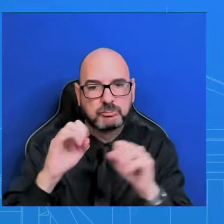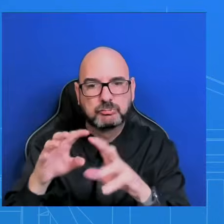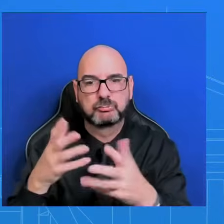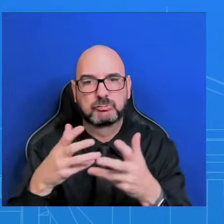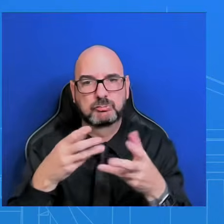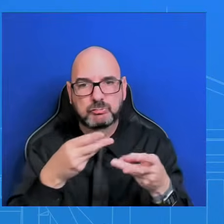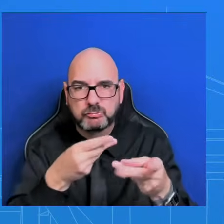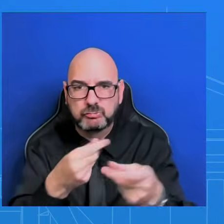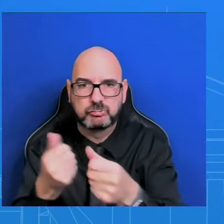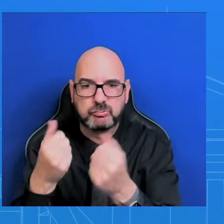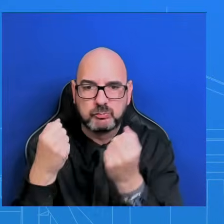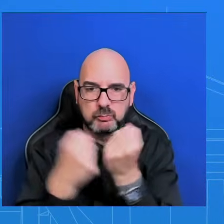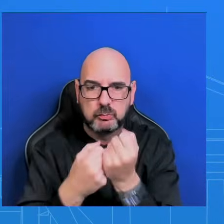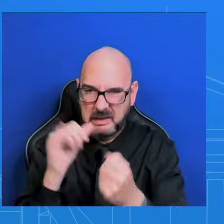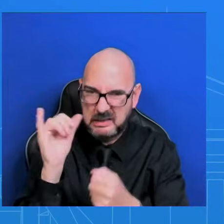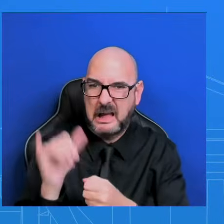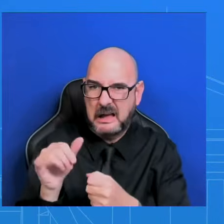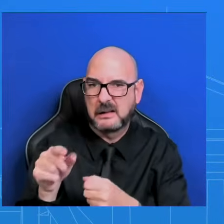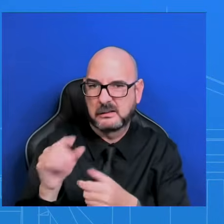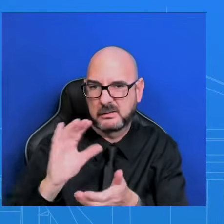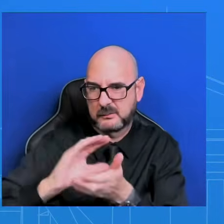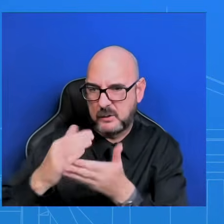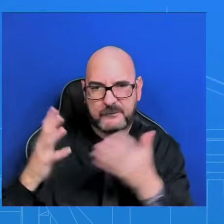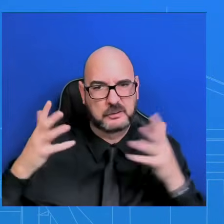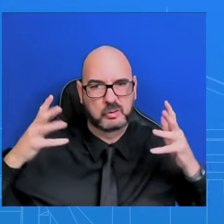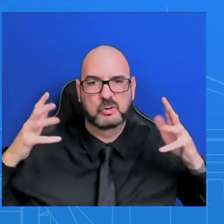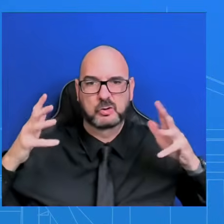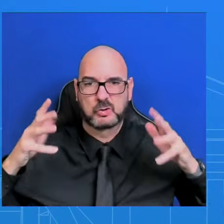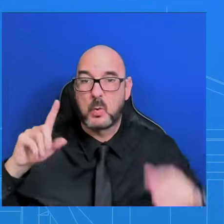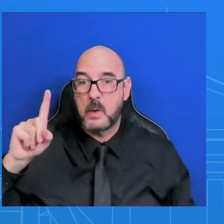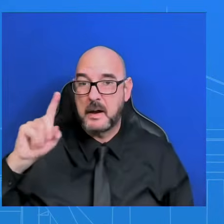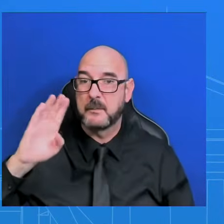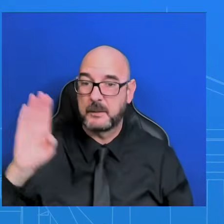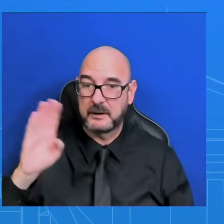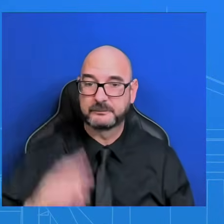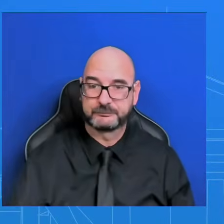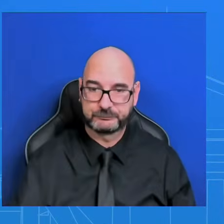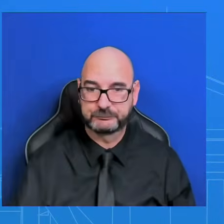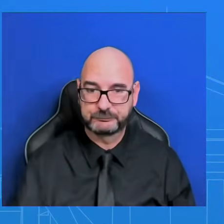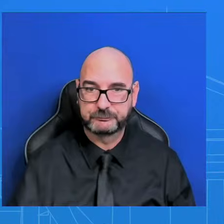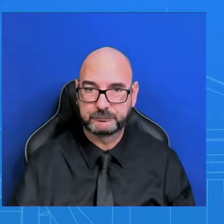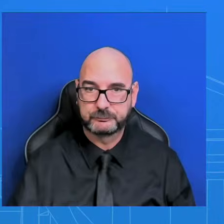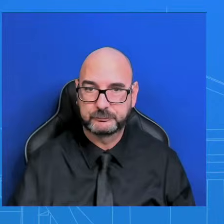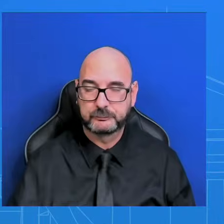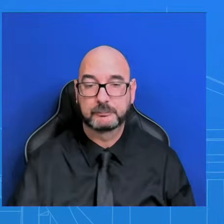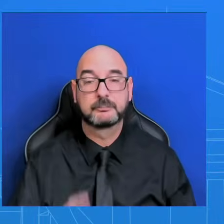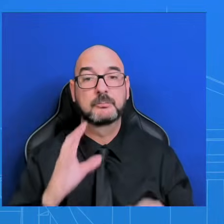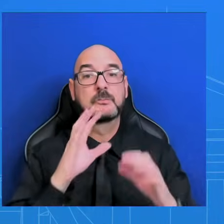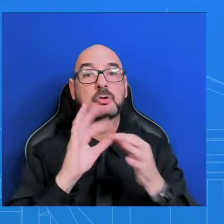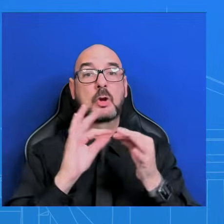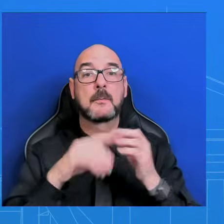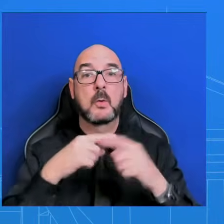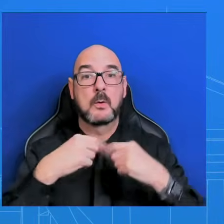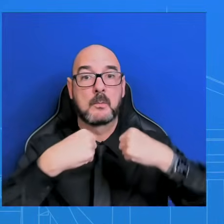with your colleagues here about border security and about this negotiation that's happening in the Senate. That's what we -- we would like to see. We want to do more.